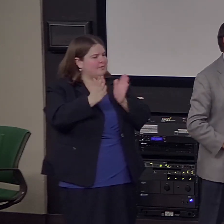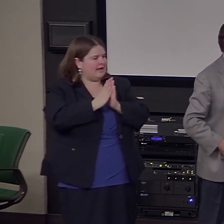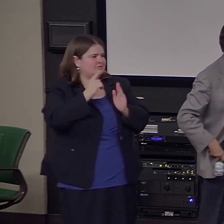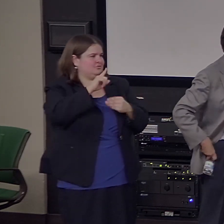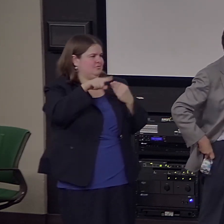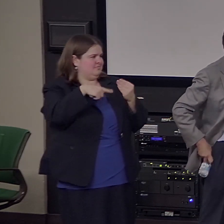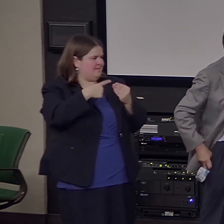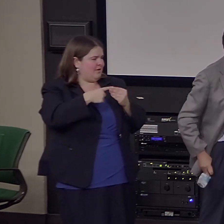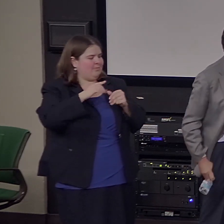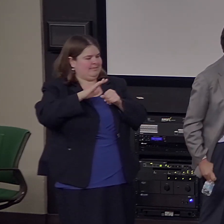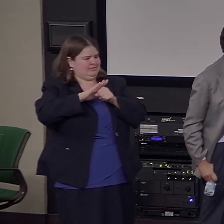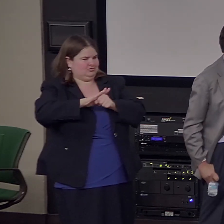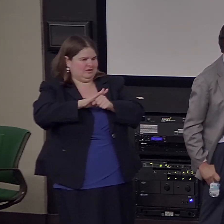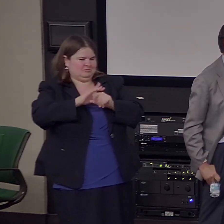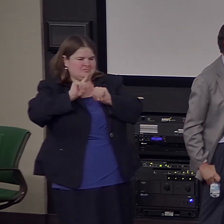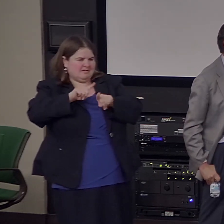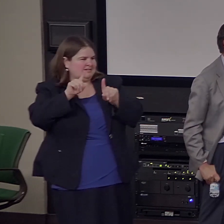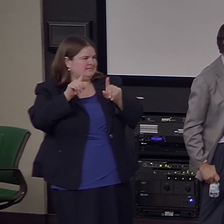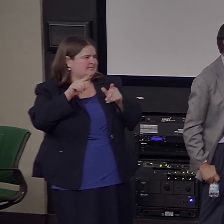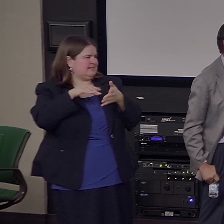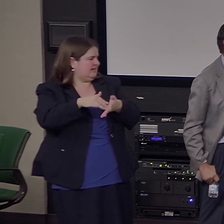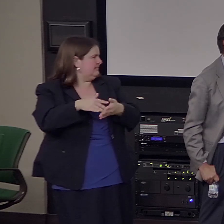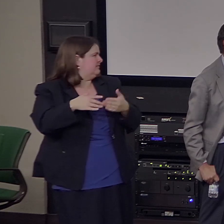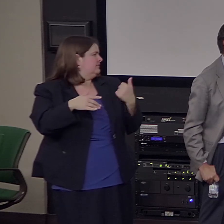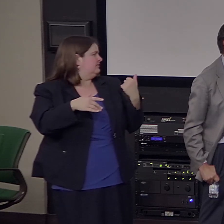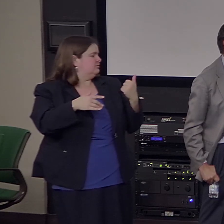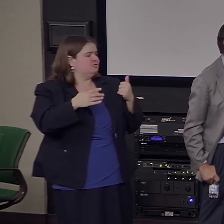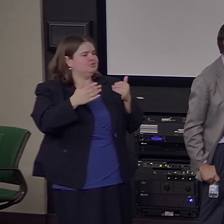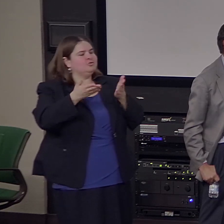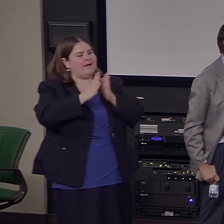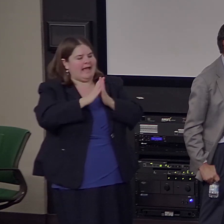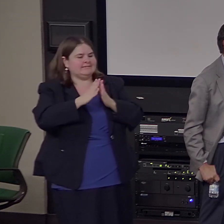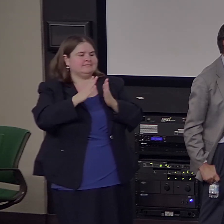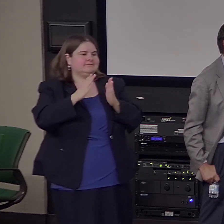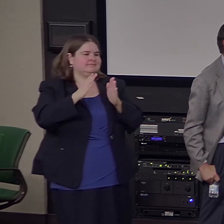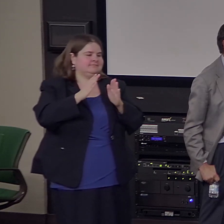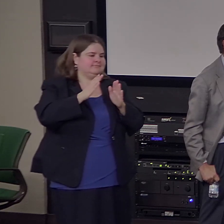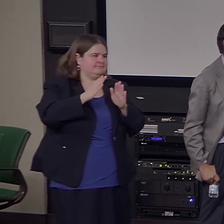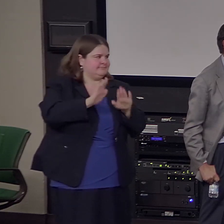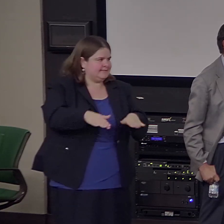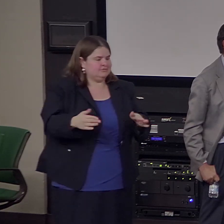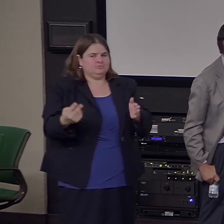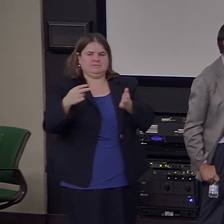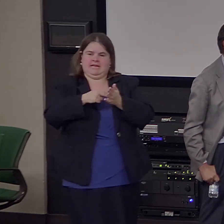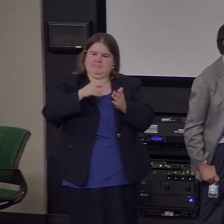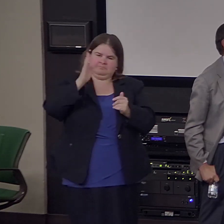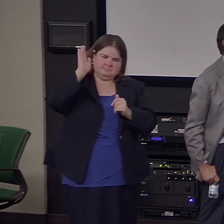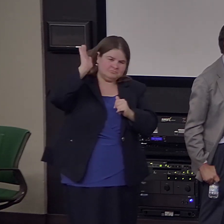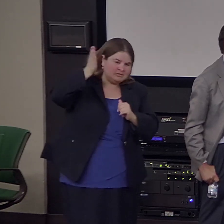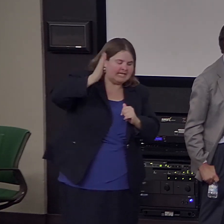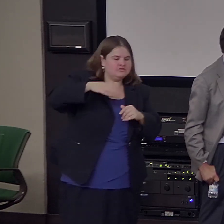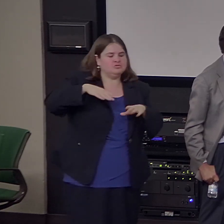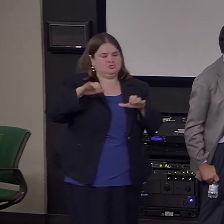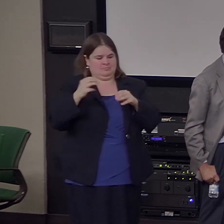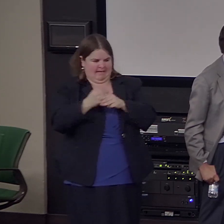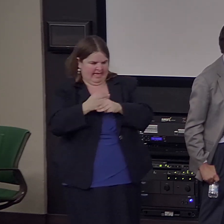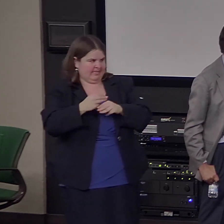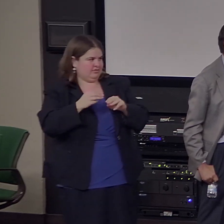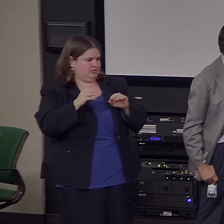the stress where you ask the kids through representation, to perform math and you measured their stress response